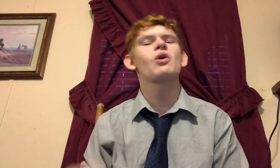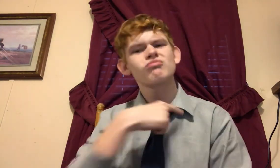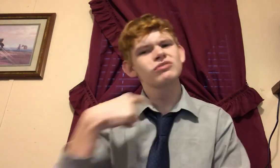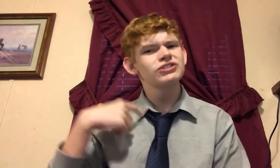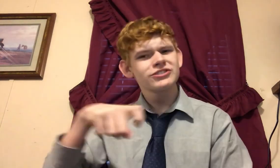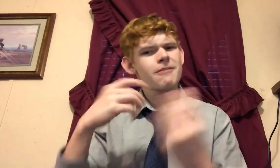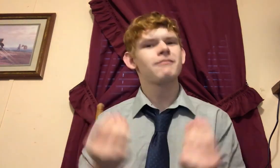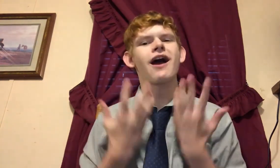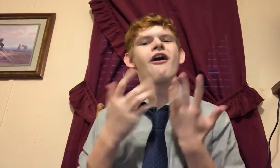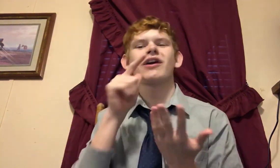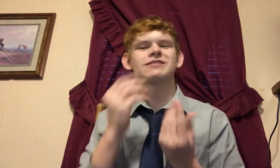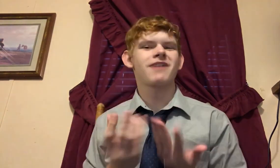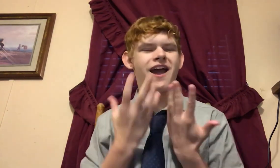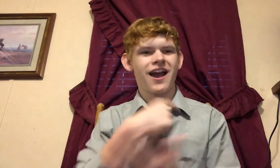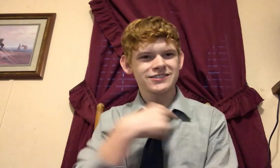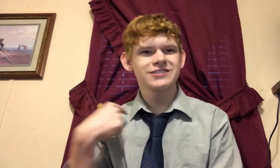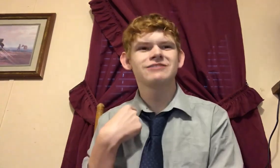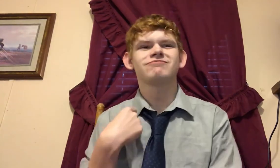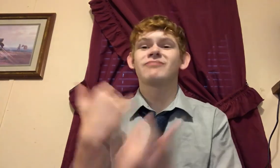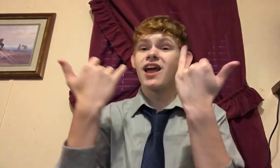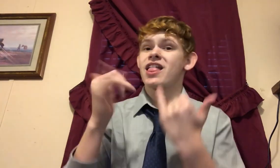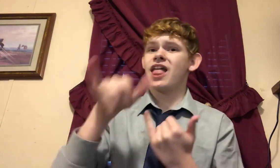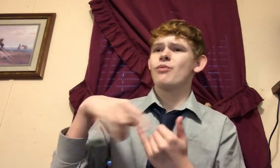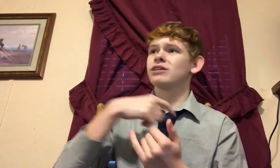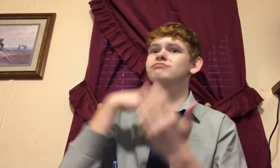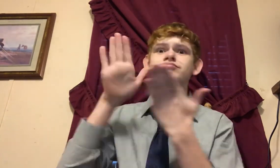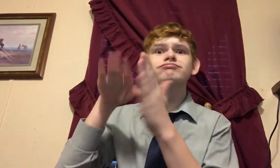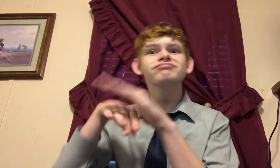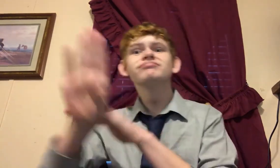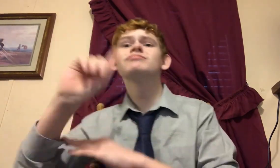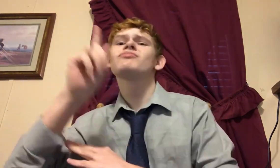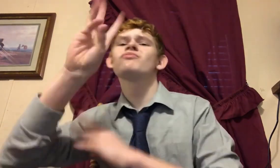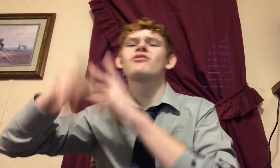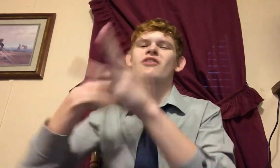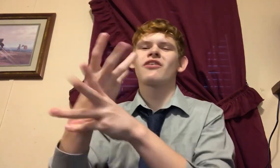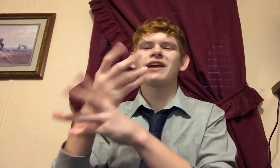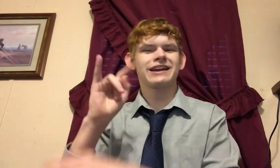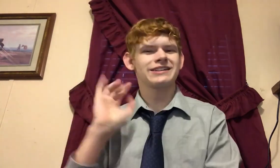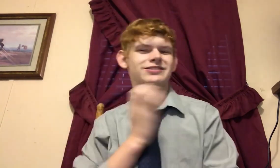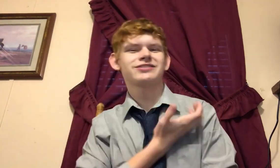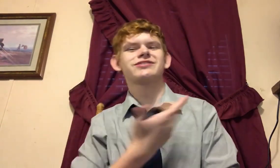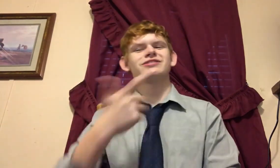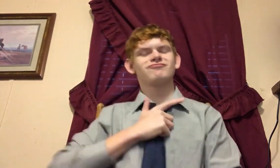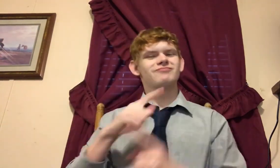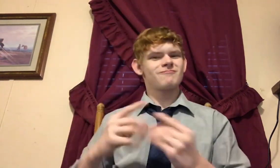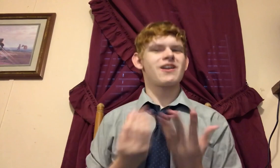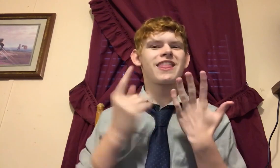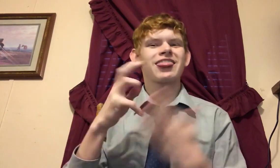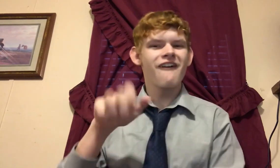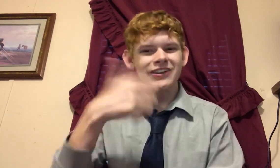We should inspire those who inspire us. Now that we are facing going out into the real world, it is our turn to inspire others.